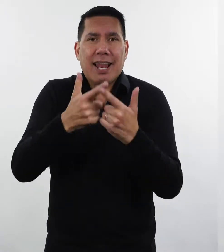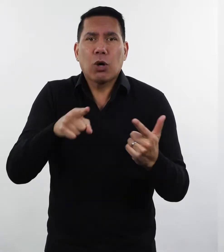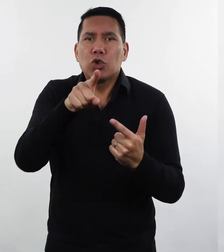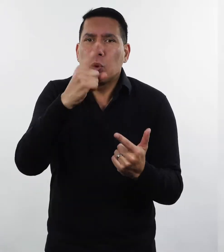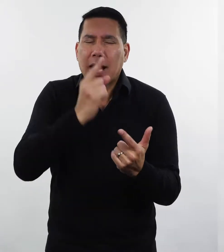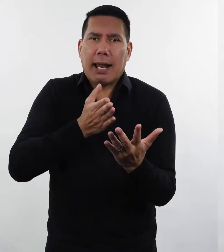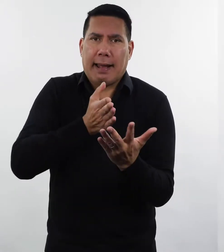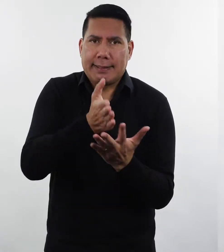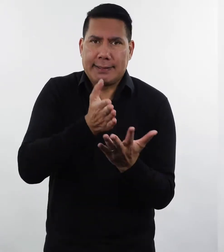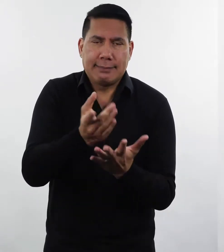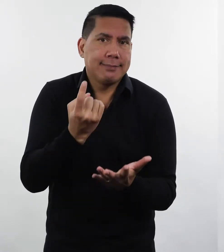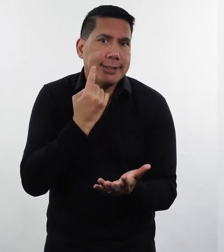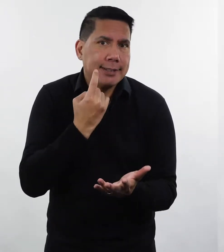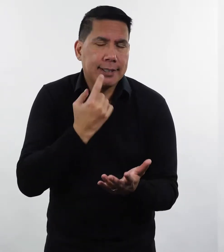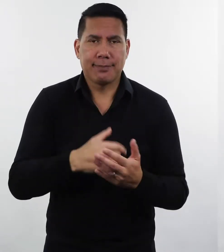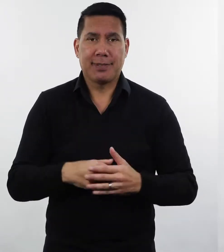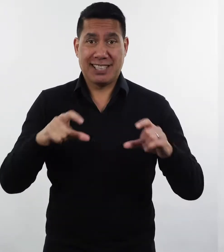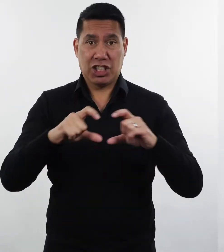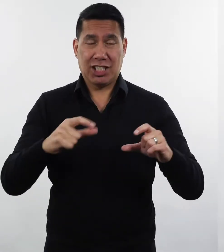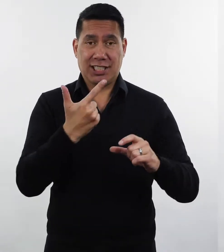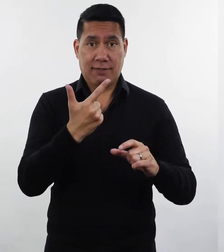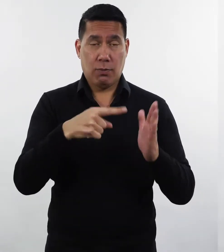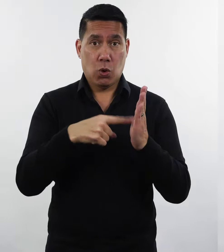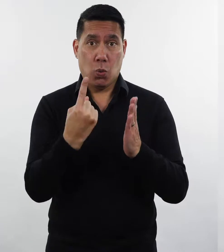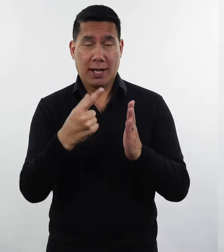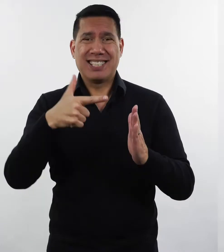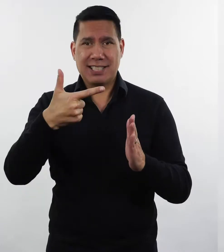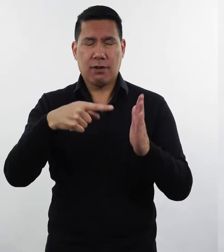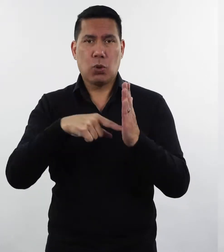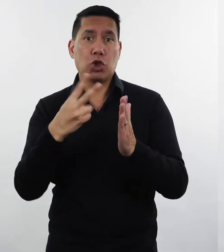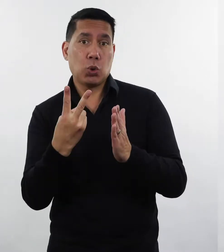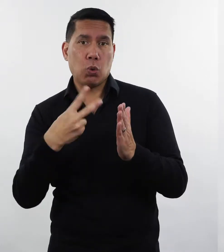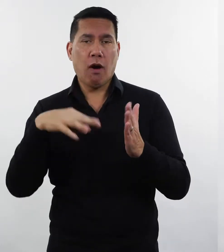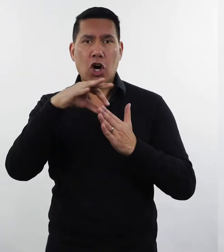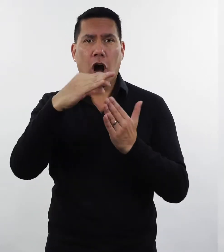Section 7.1 and 7.2 of the guidelines say that participants are